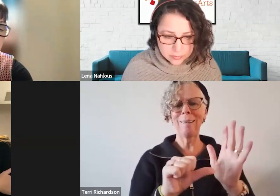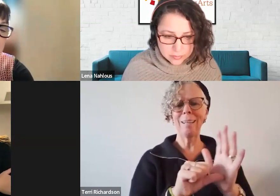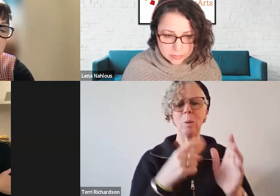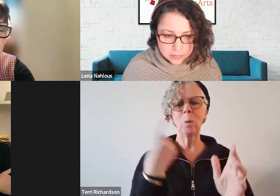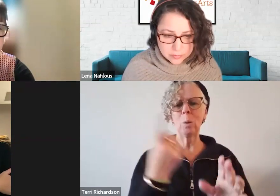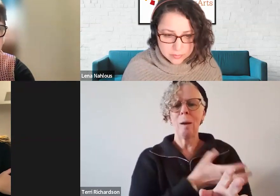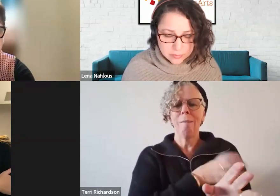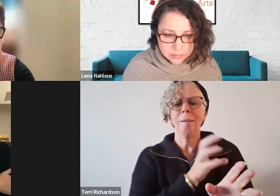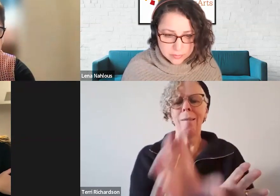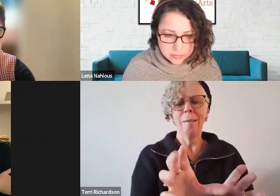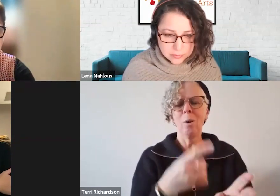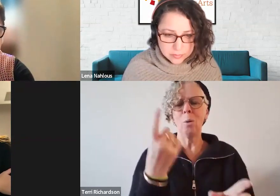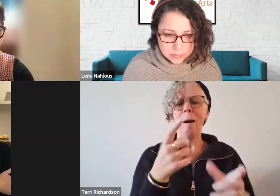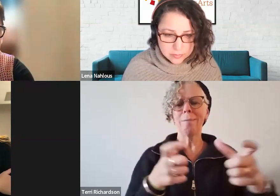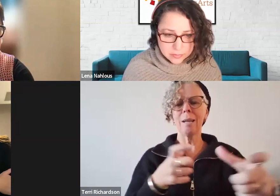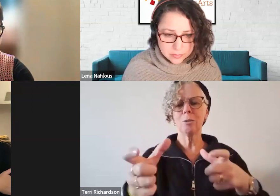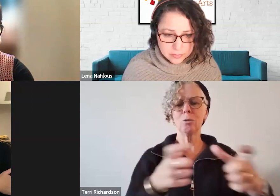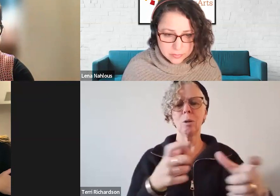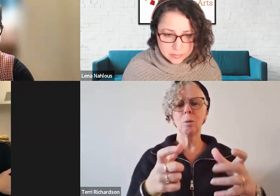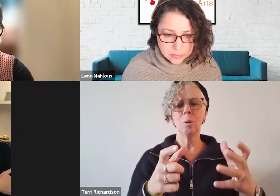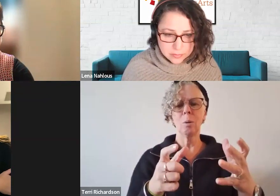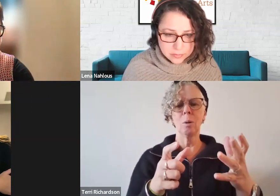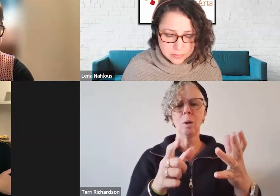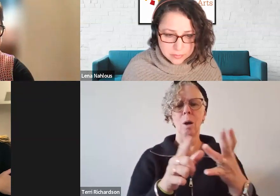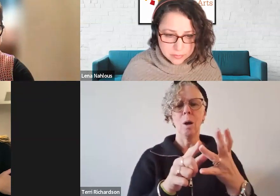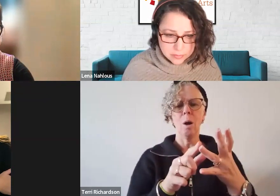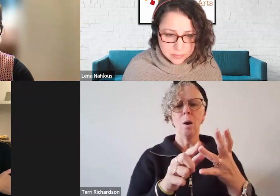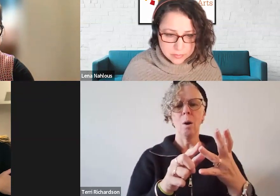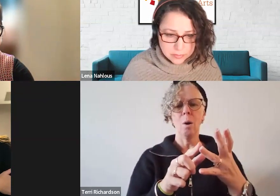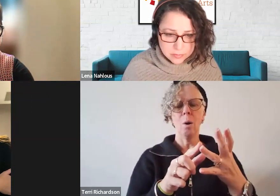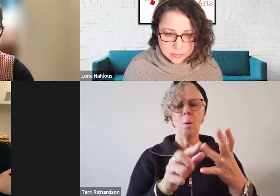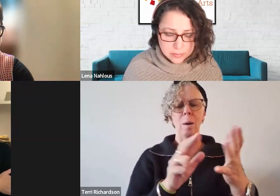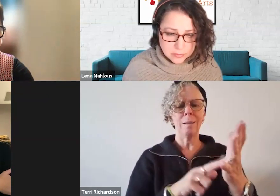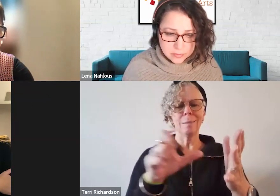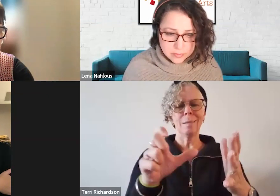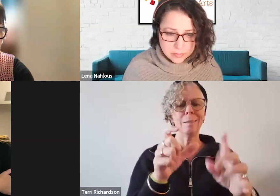The OECD, the Organisation for Economic Co-operation and Development,